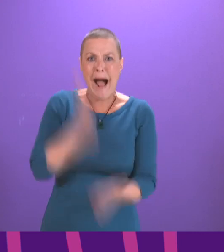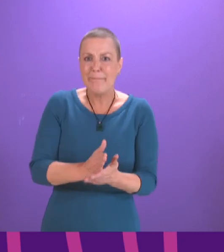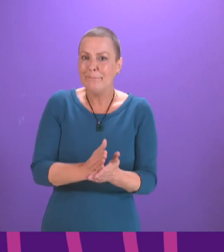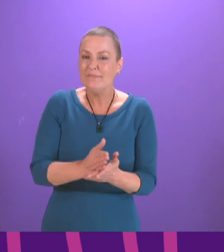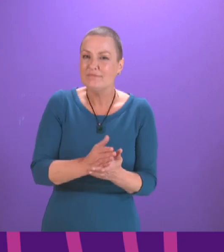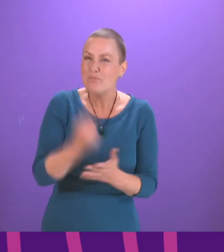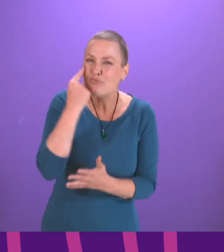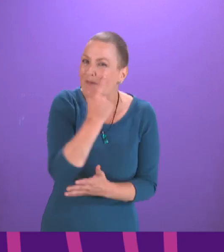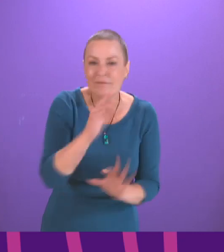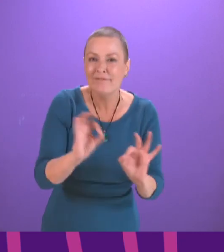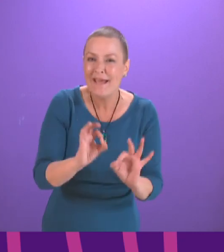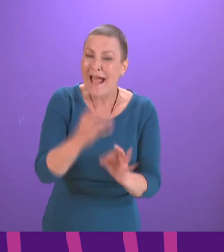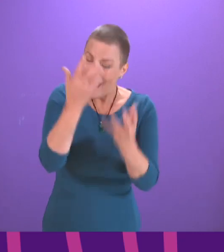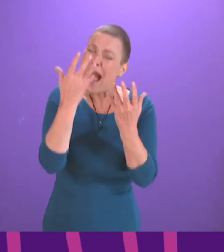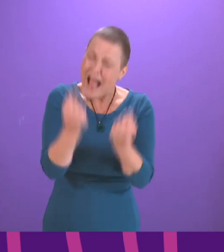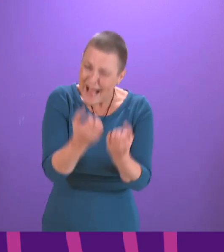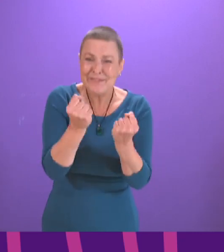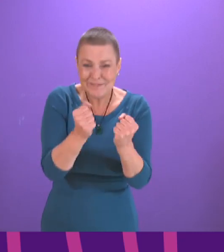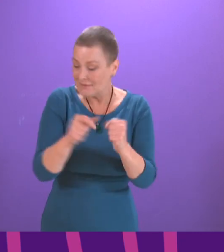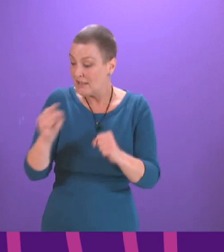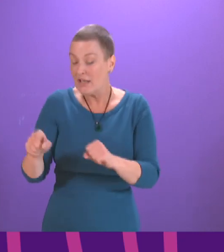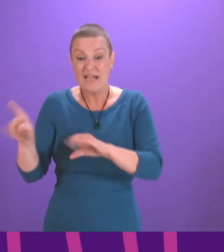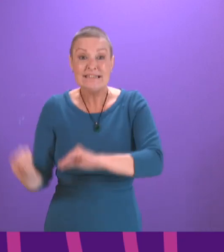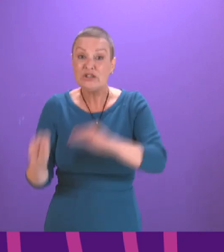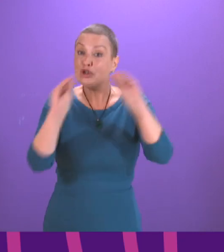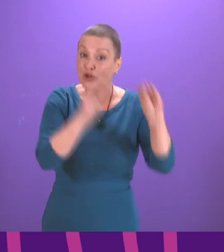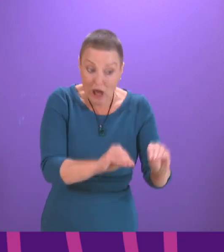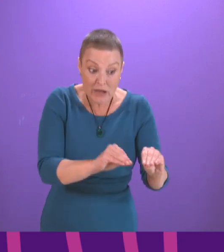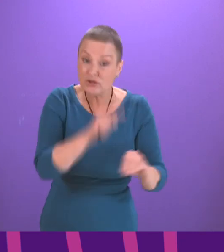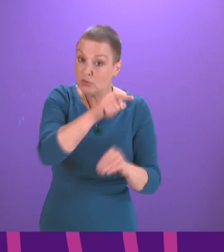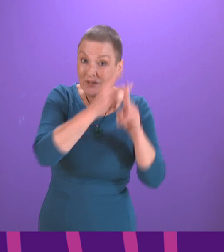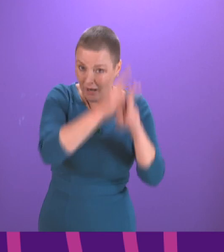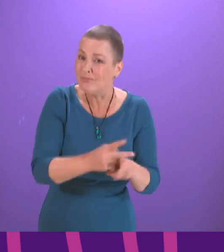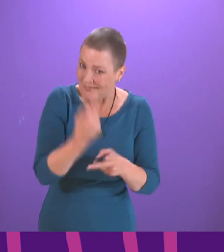outbreaks in care homes and discharges did not have no effect on those, but there are